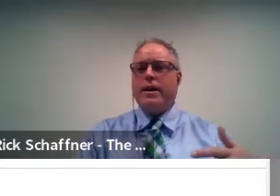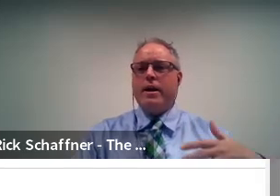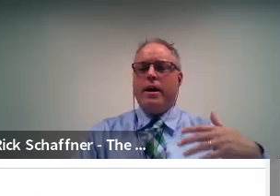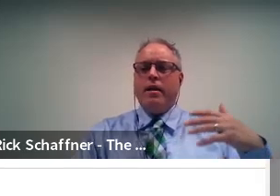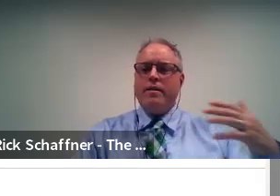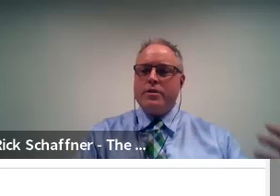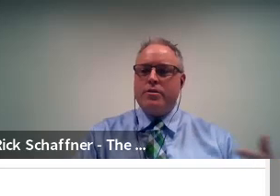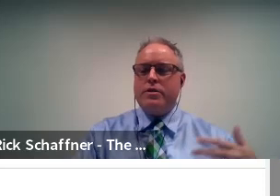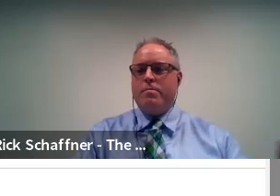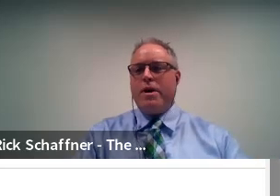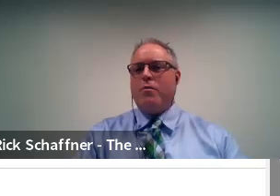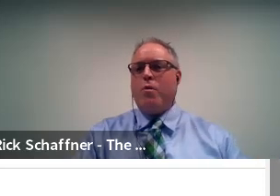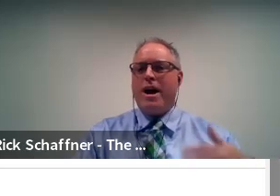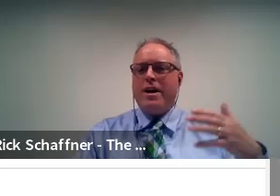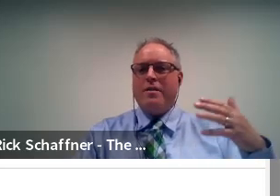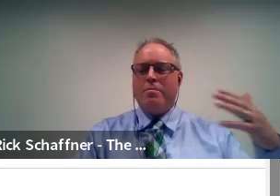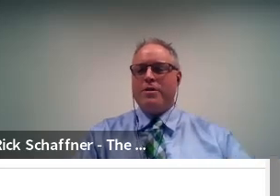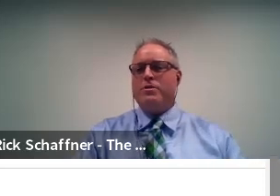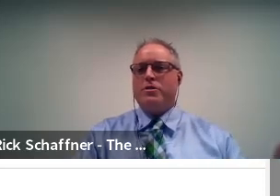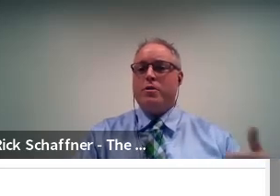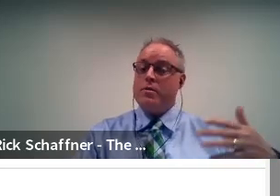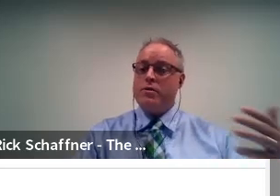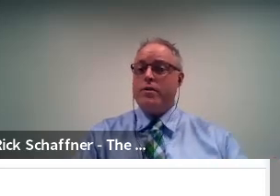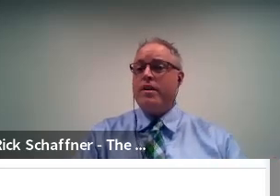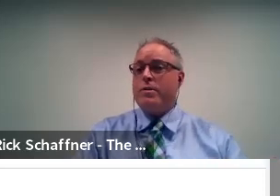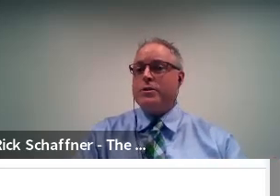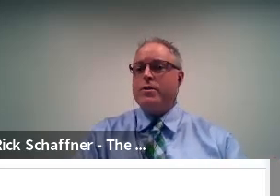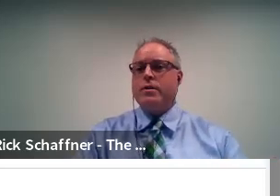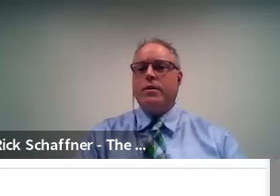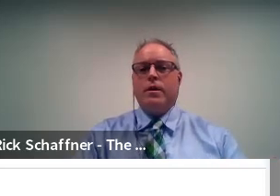And let the students debate why the person was chosen? Should they have been chosen?